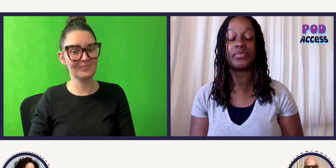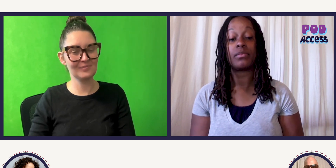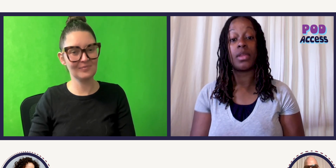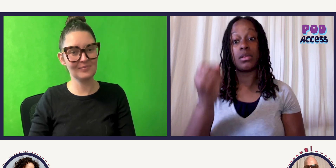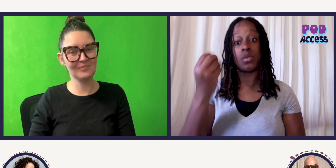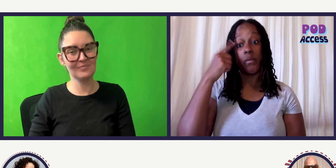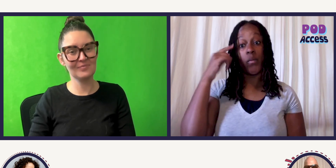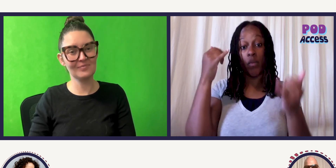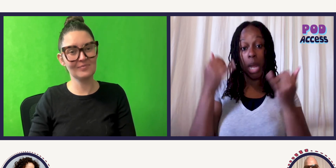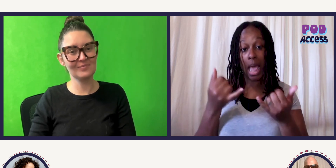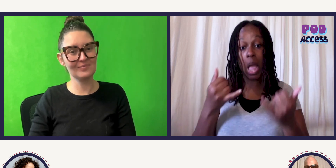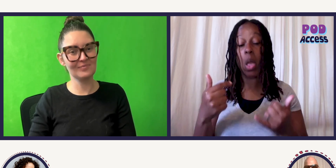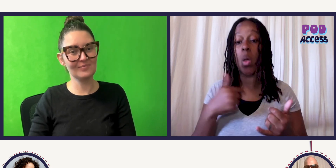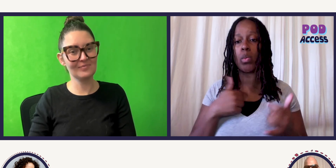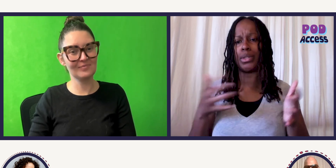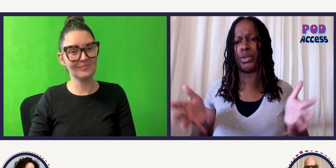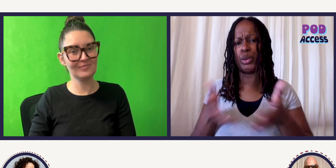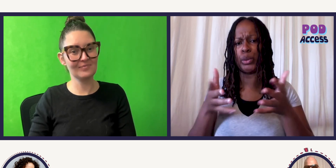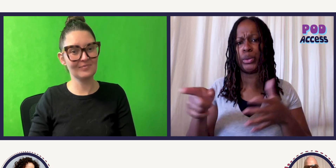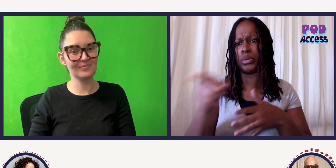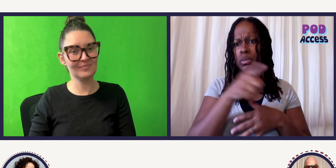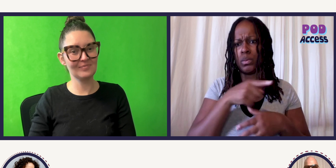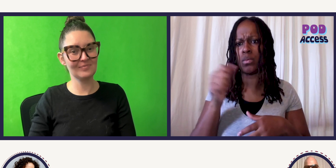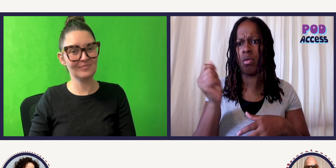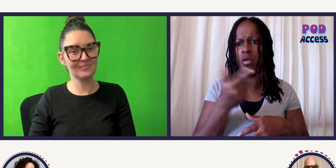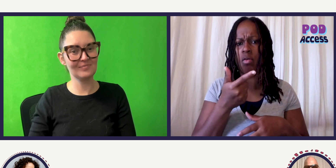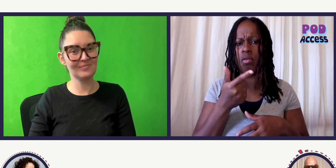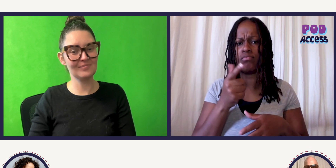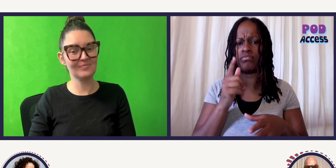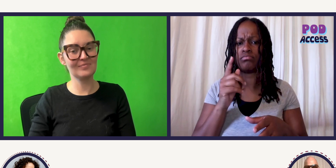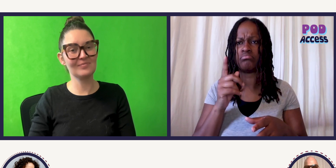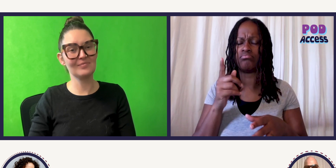So for now, we encourage you all to head on over to your lighthouse and answer some questions.